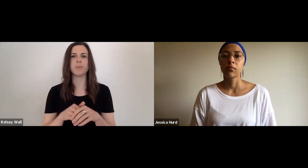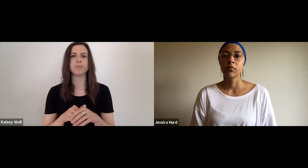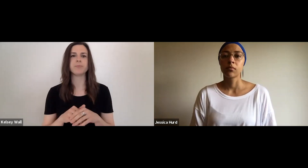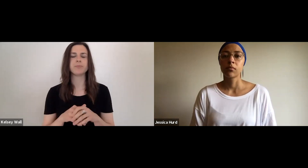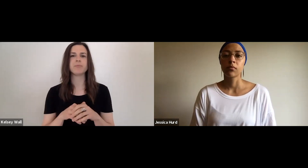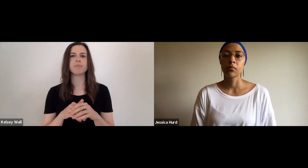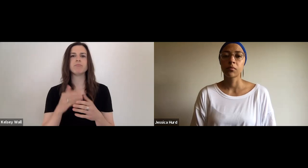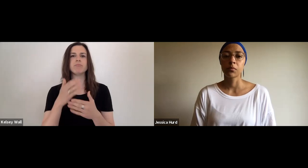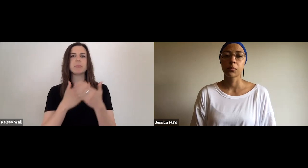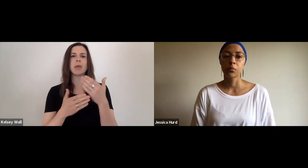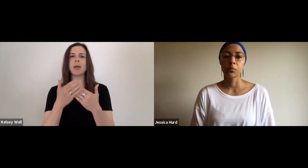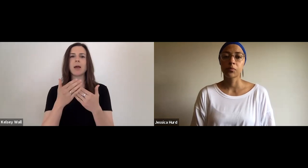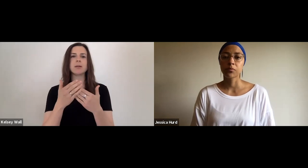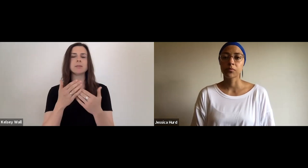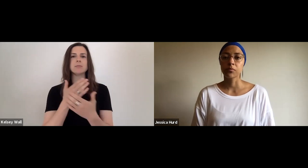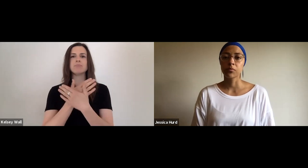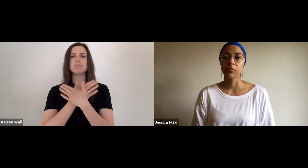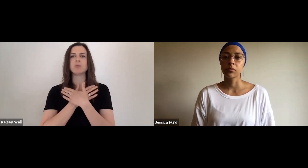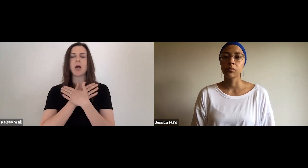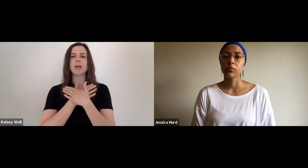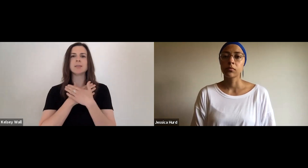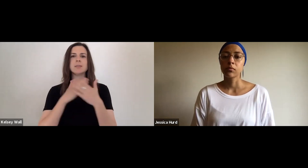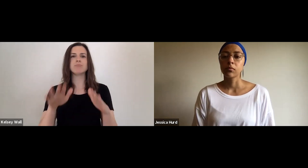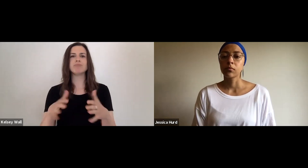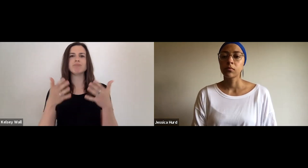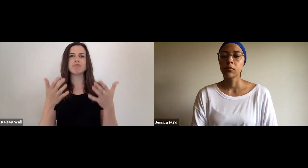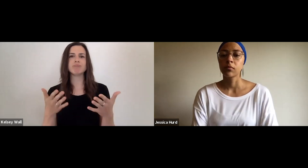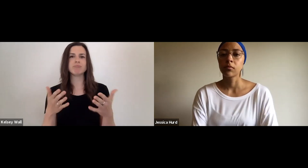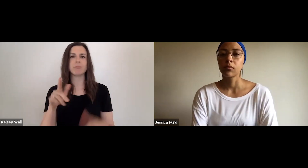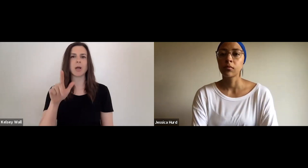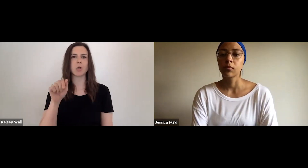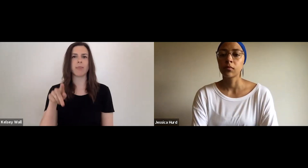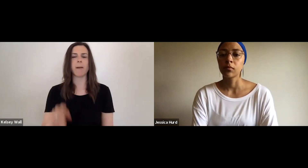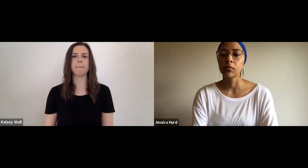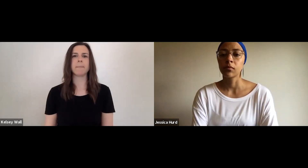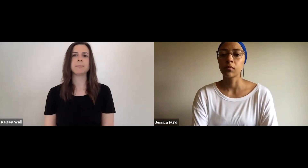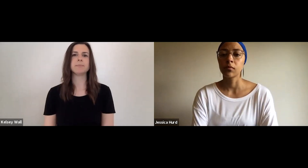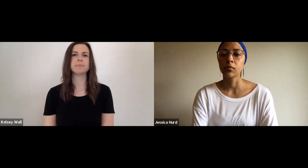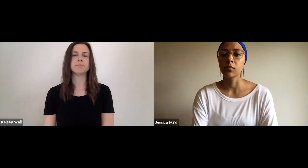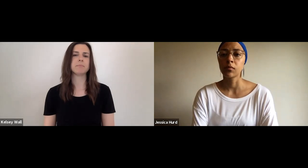Have them a comfortable distance apart and flat on the floor. Place your hands in a resting position,